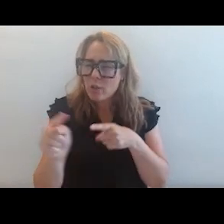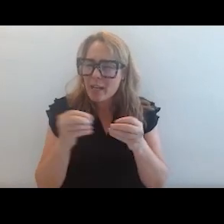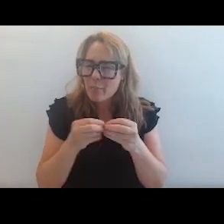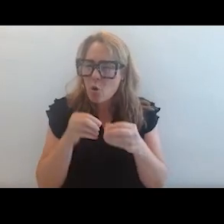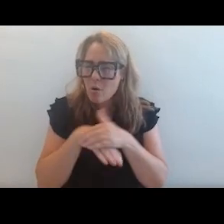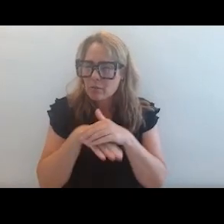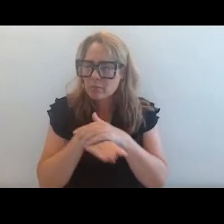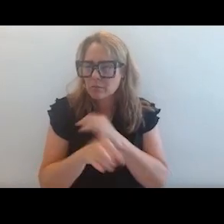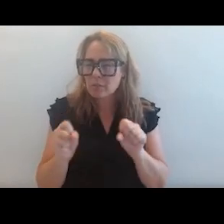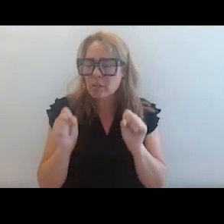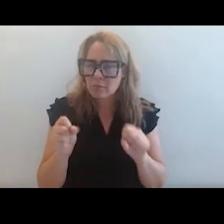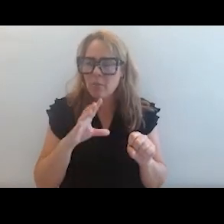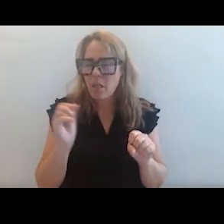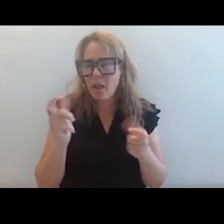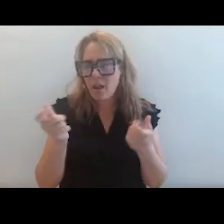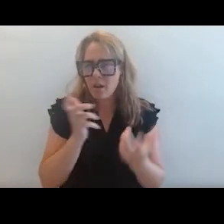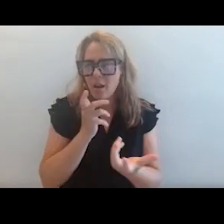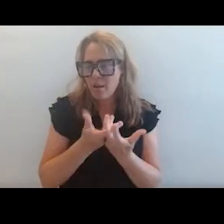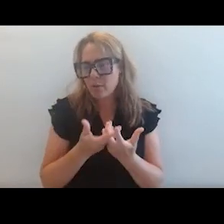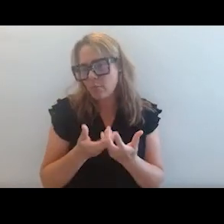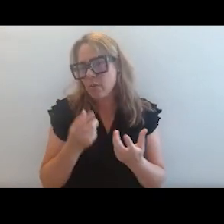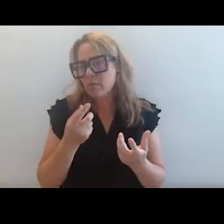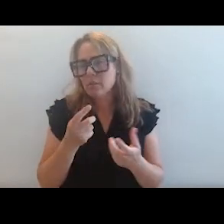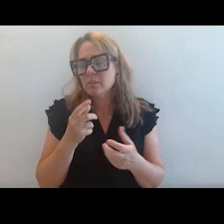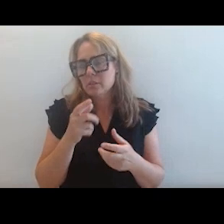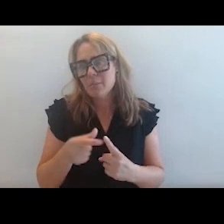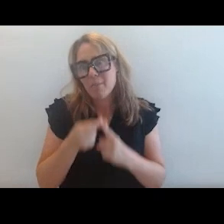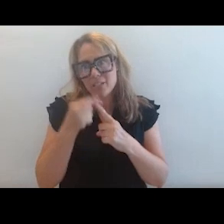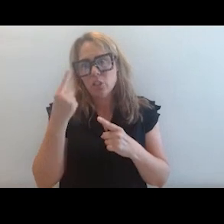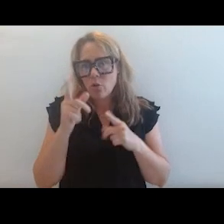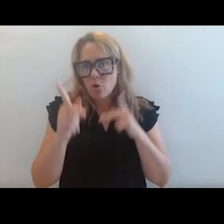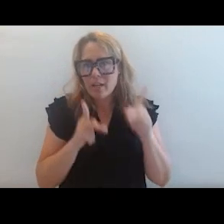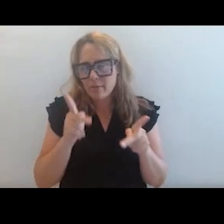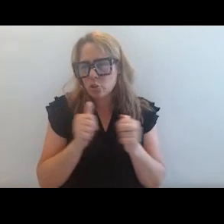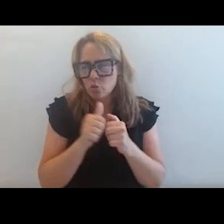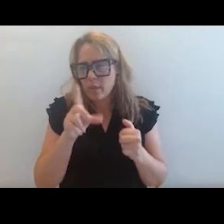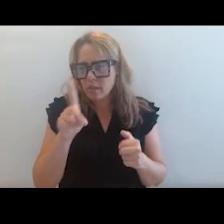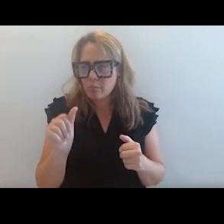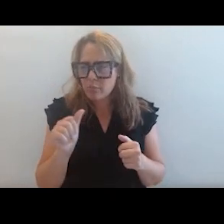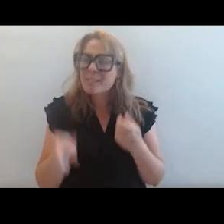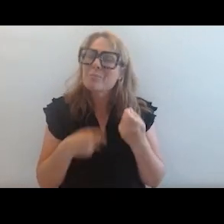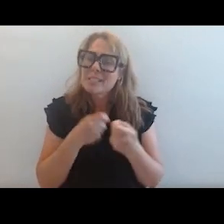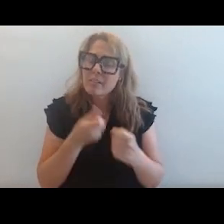make training more accessible and adaptable, especially for individuals with disabilities.